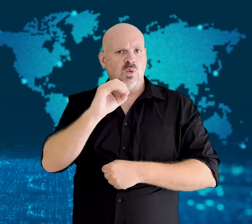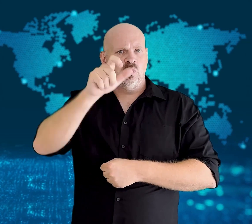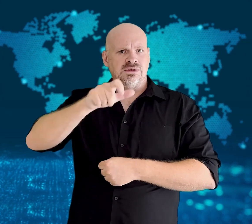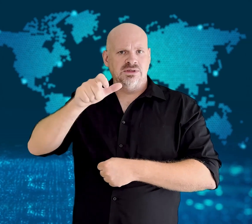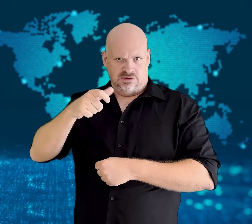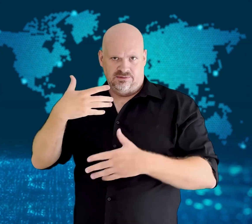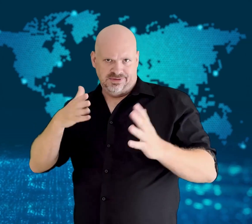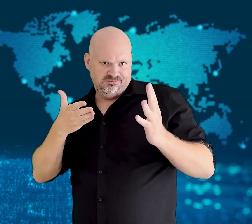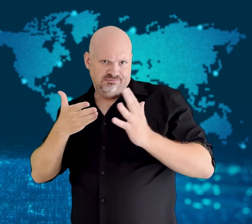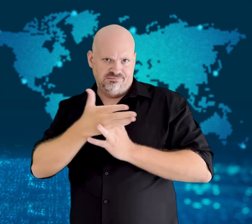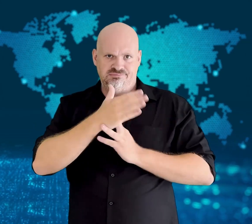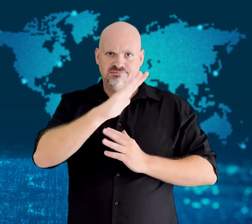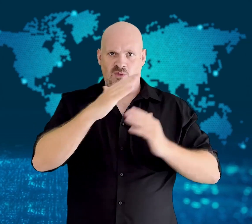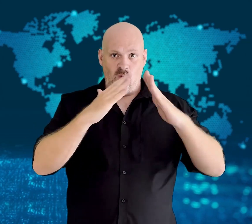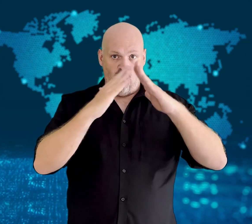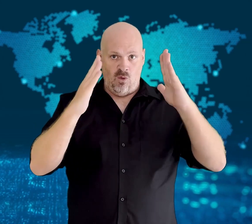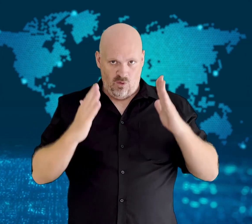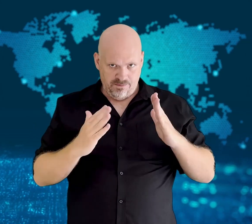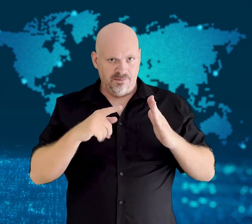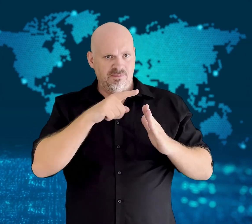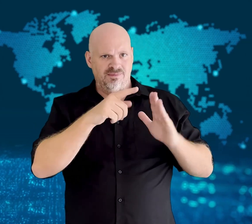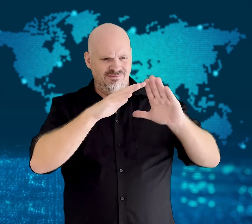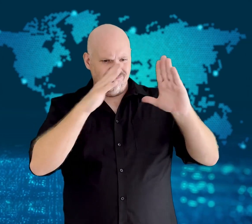Trump's house and broke open a safe.